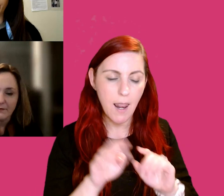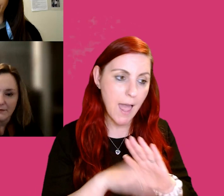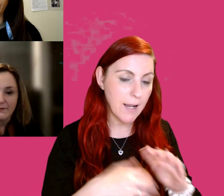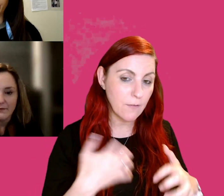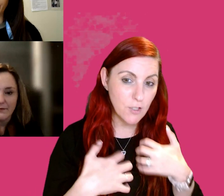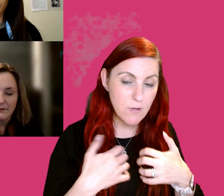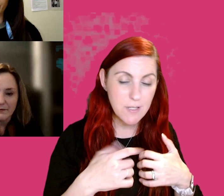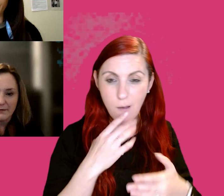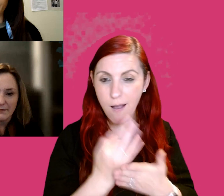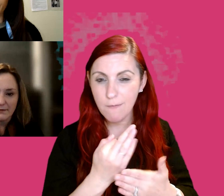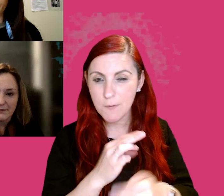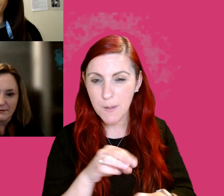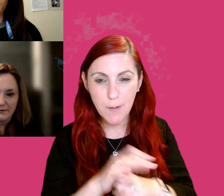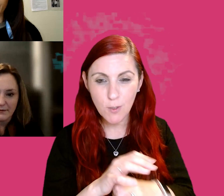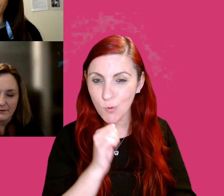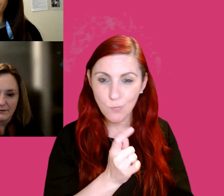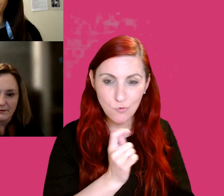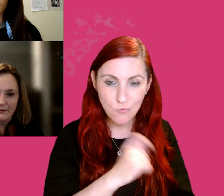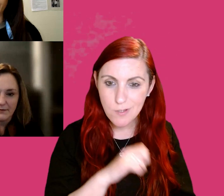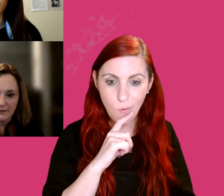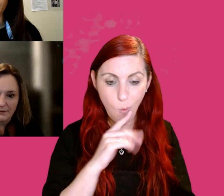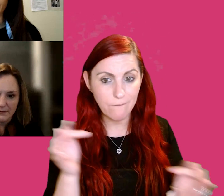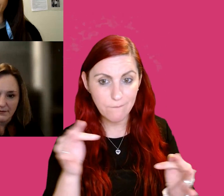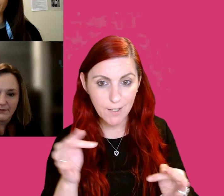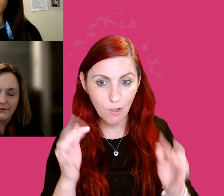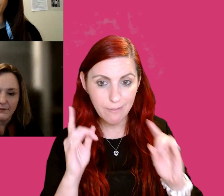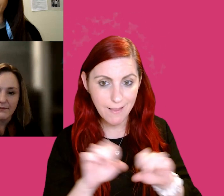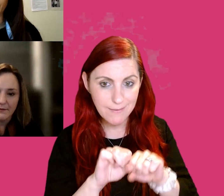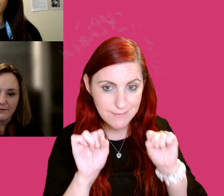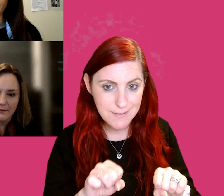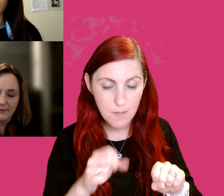people have a mistrust or a fear of the health system not always because of their interaction